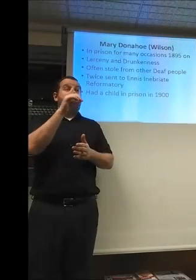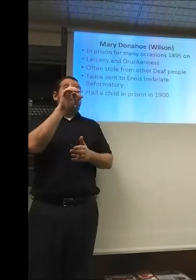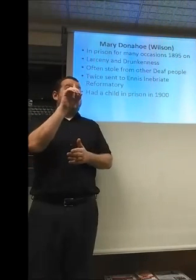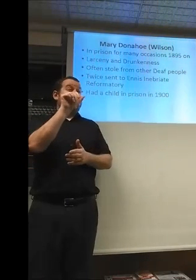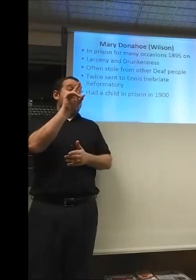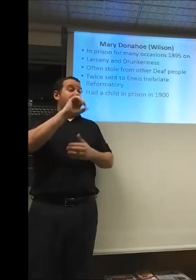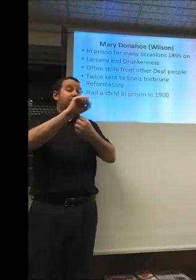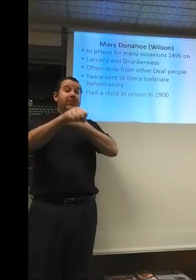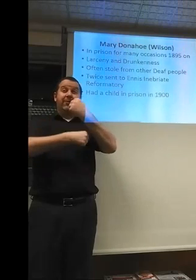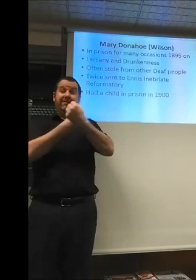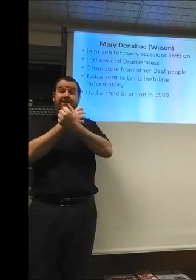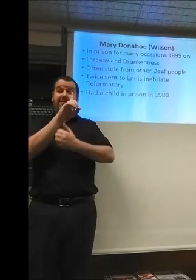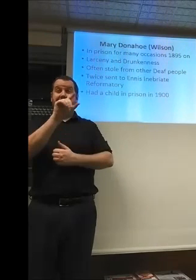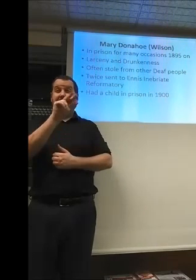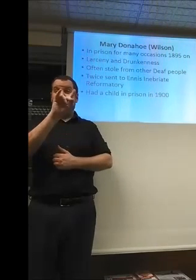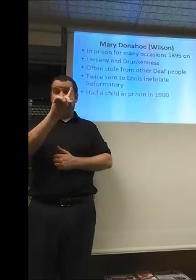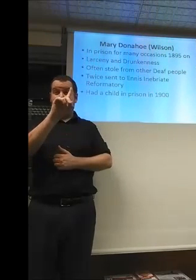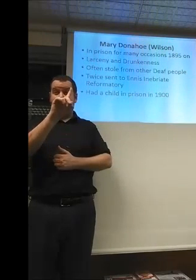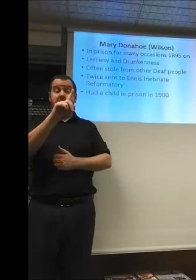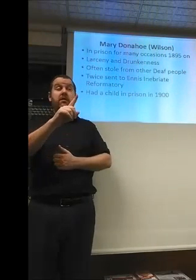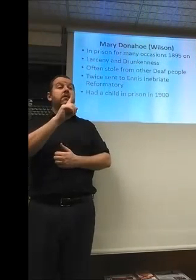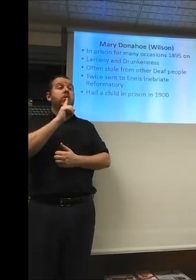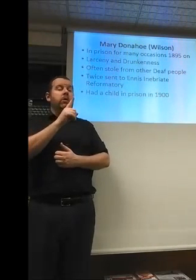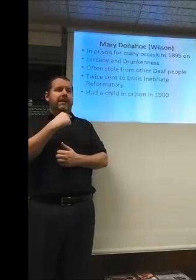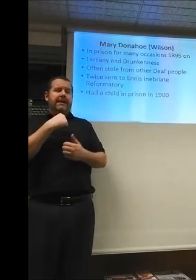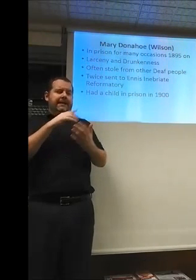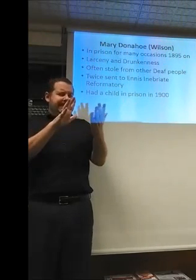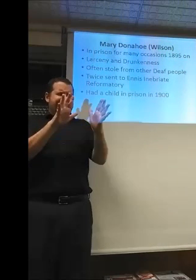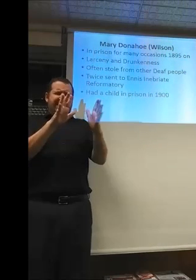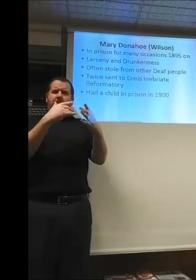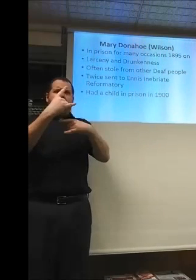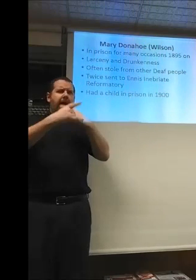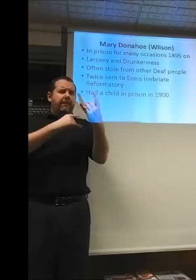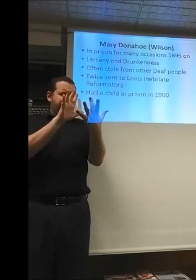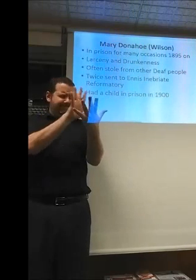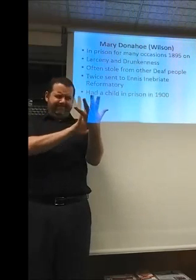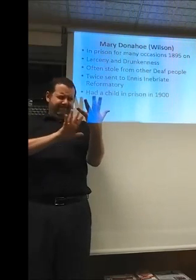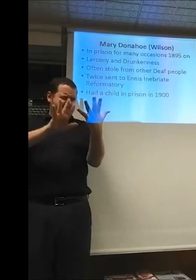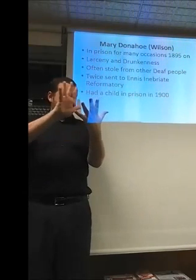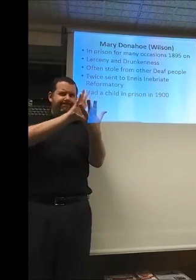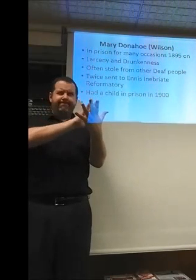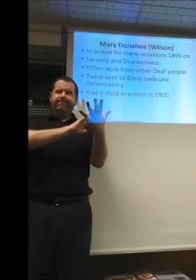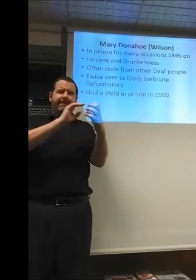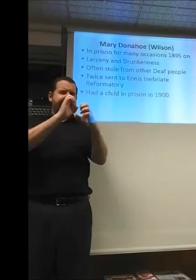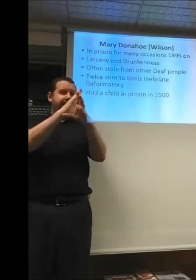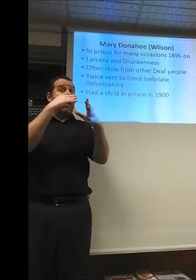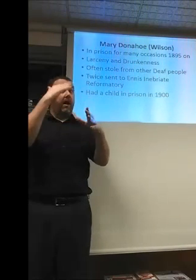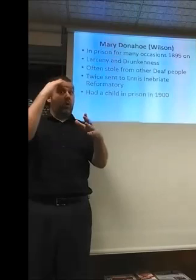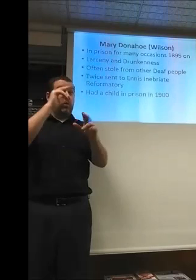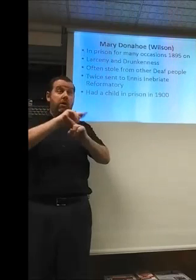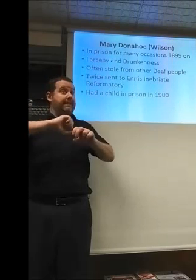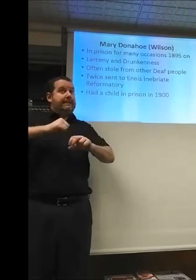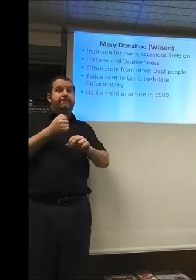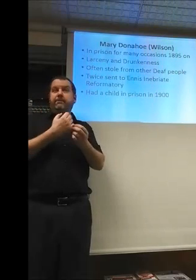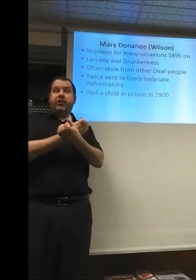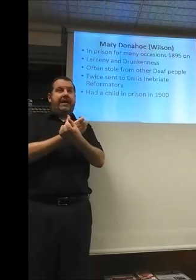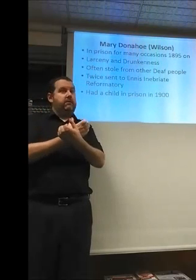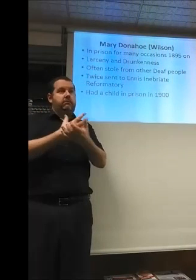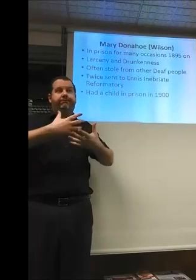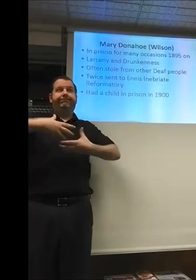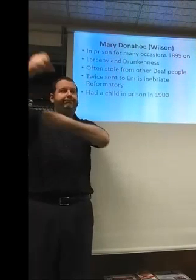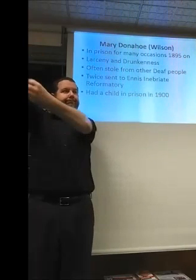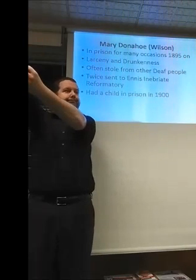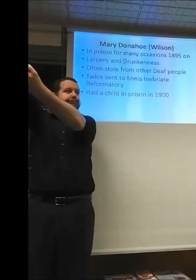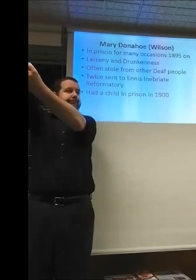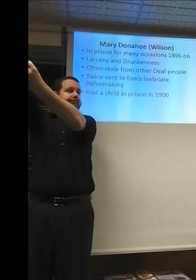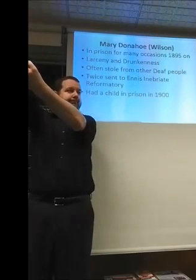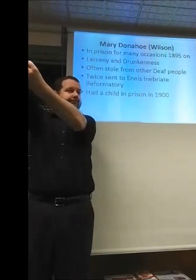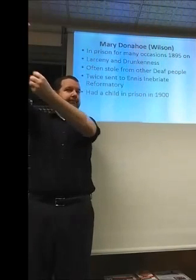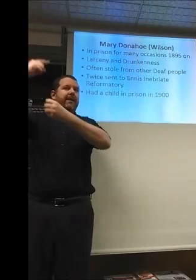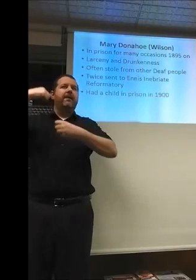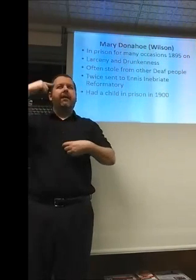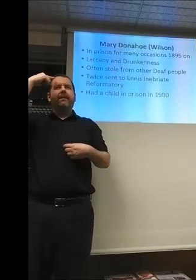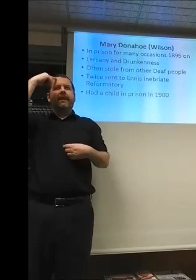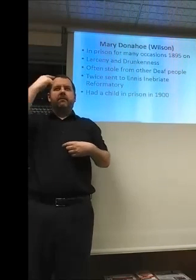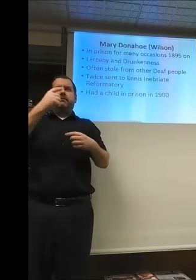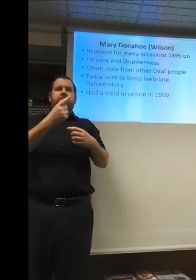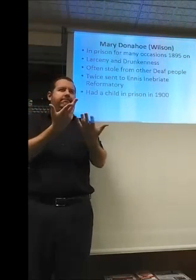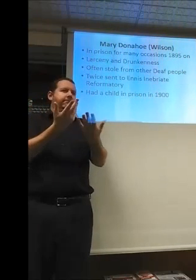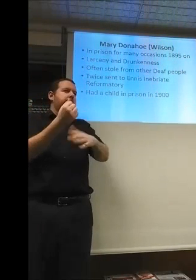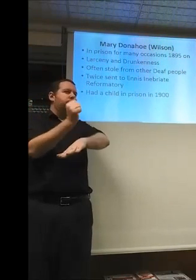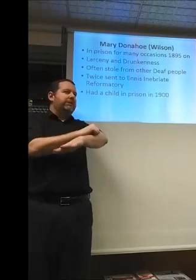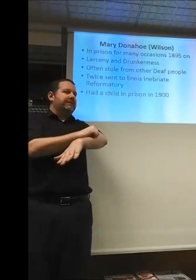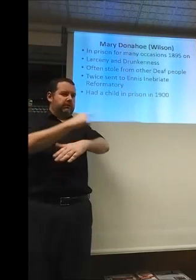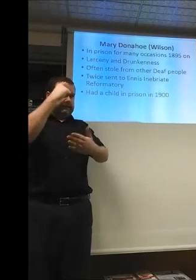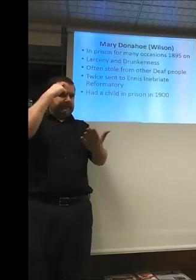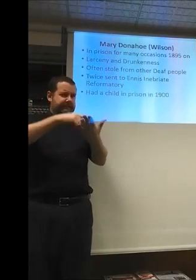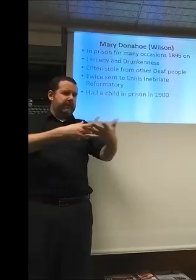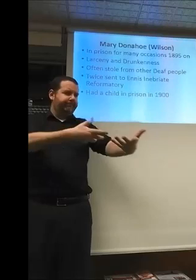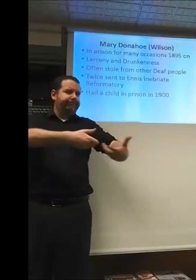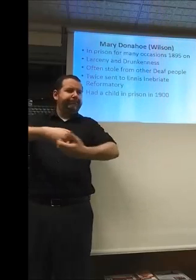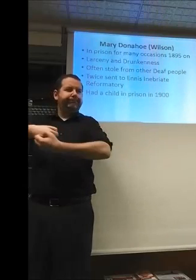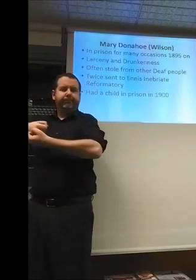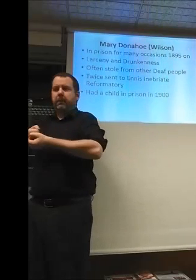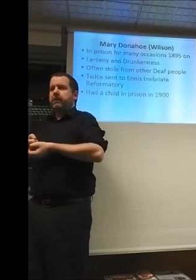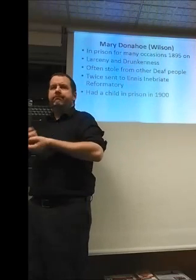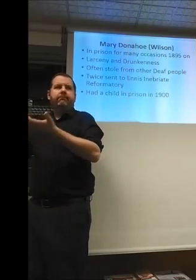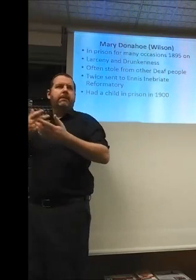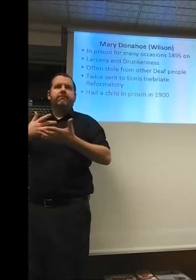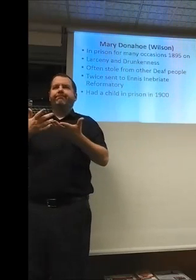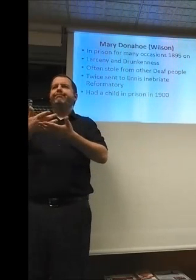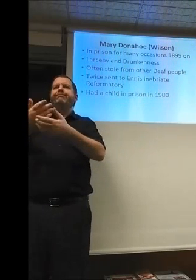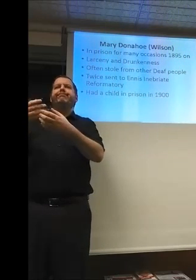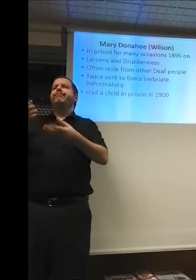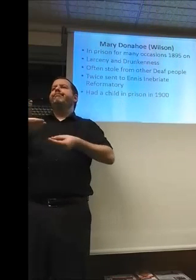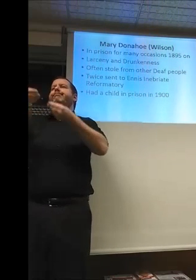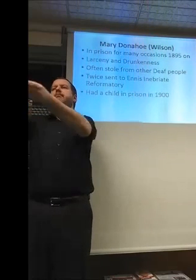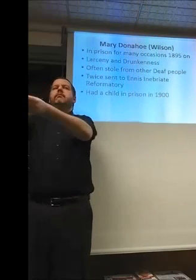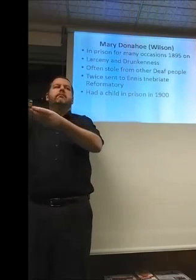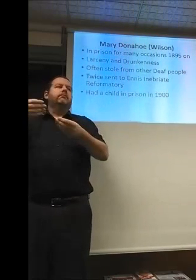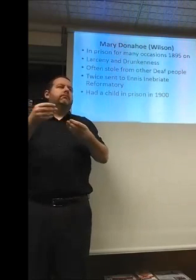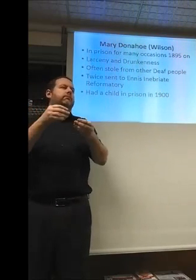she became Deaf, she grew up and she used sign language to communicate.